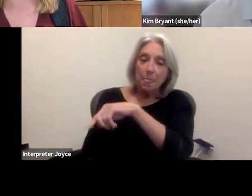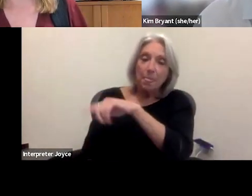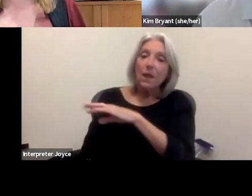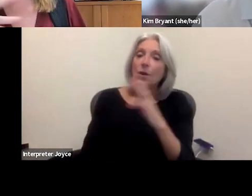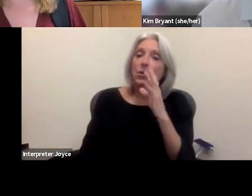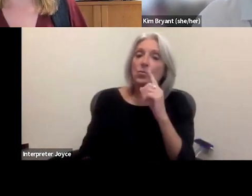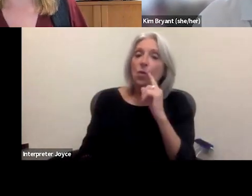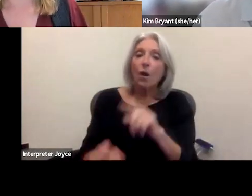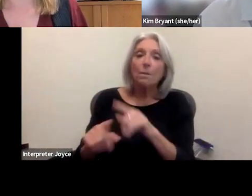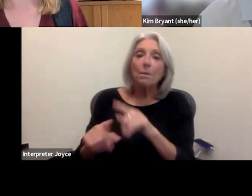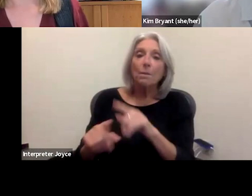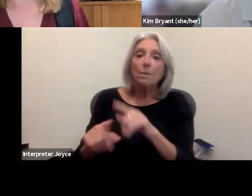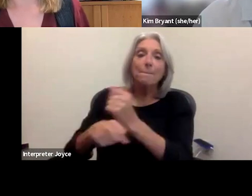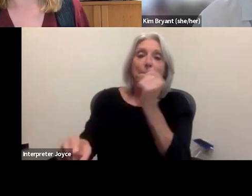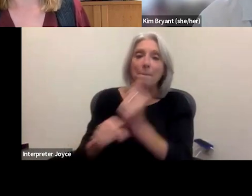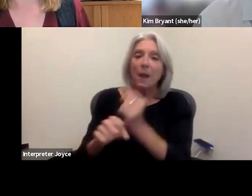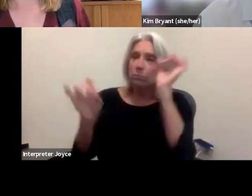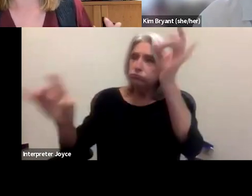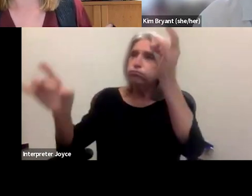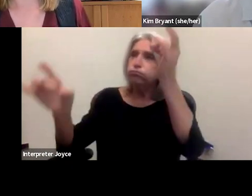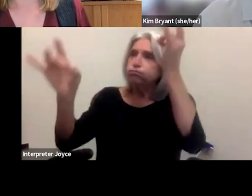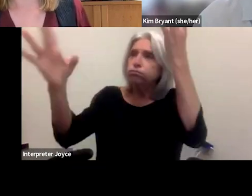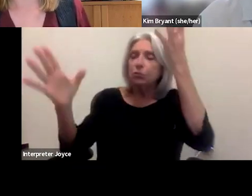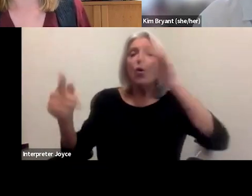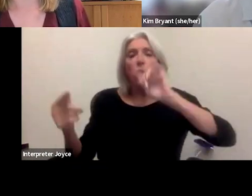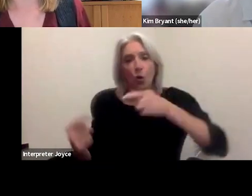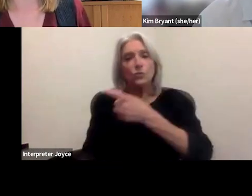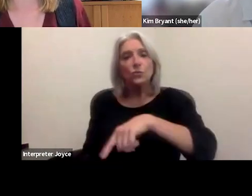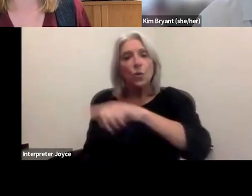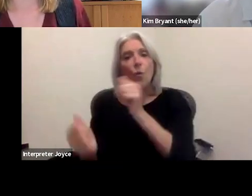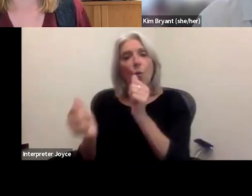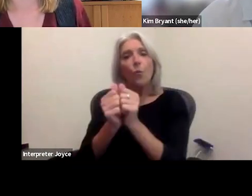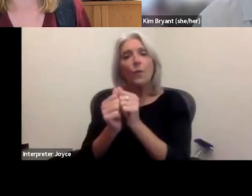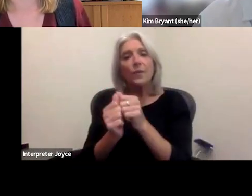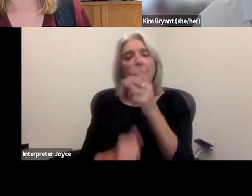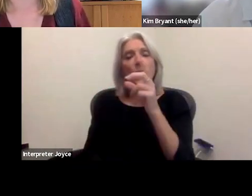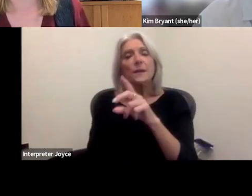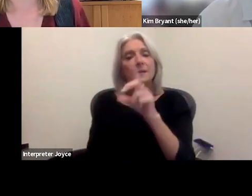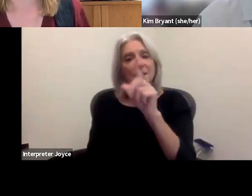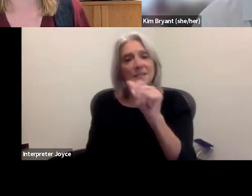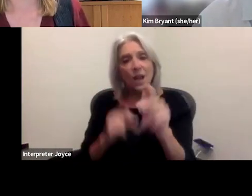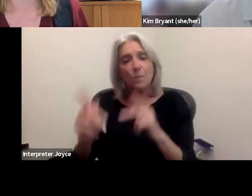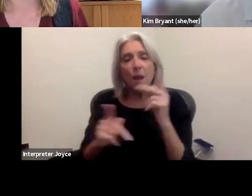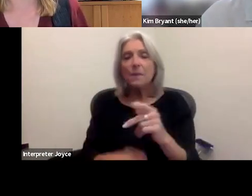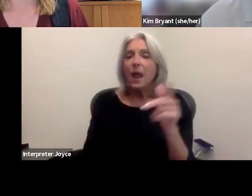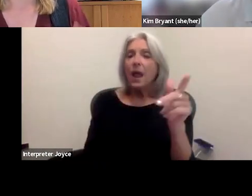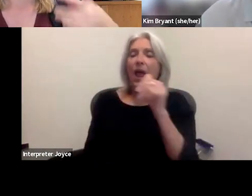of historical harm towards disabled people being recognized and valued for their expertise.